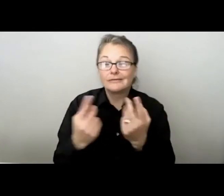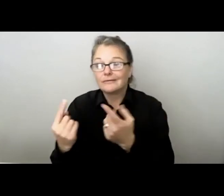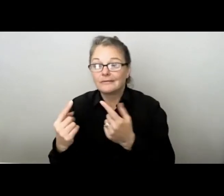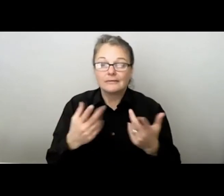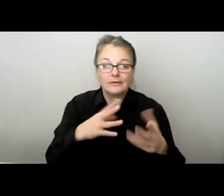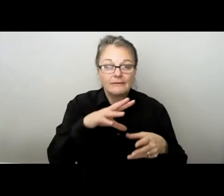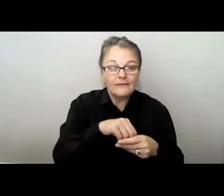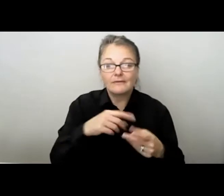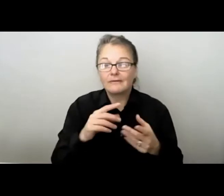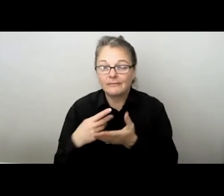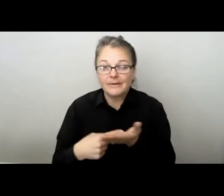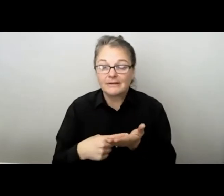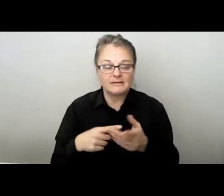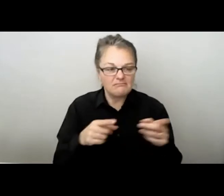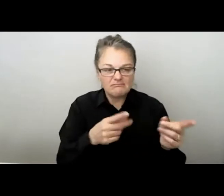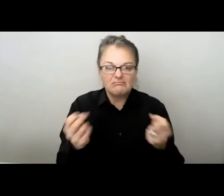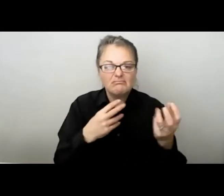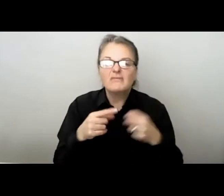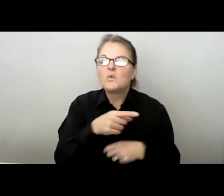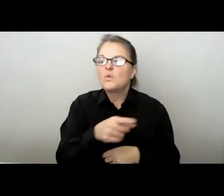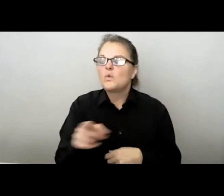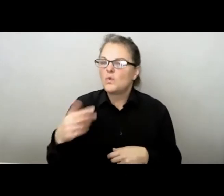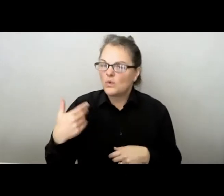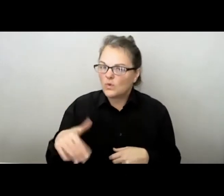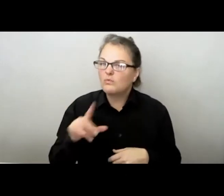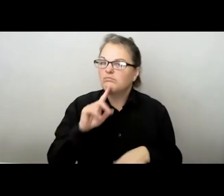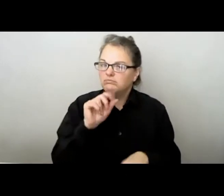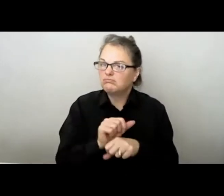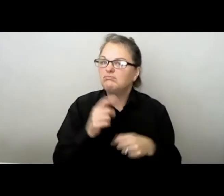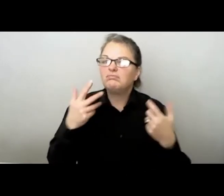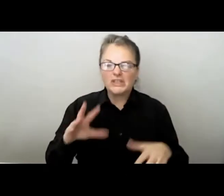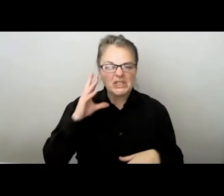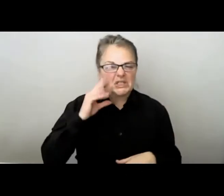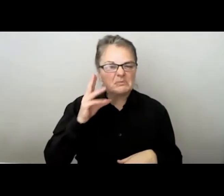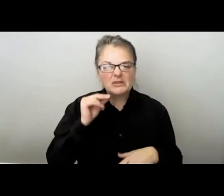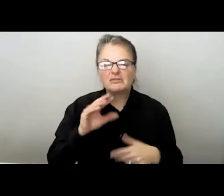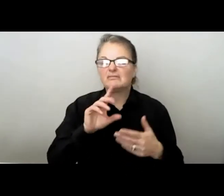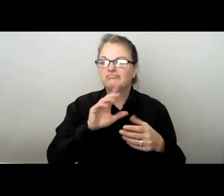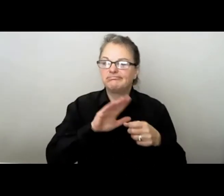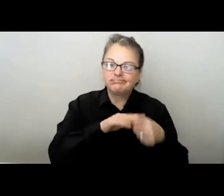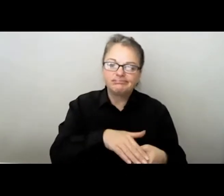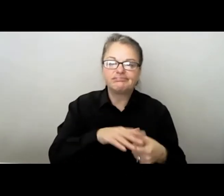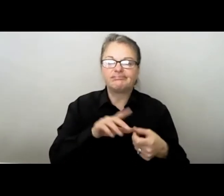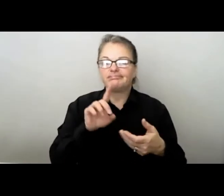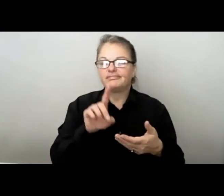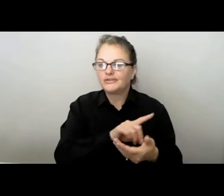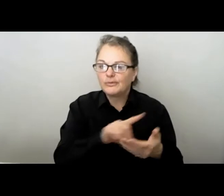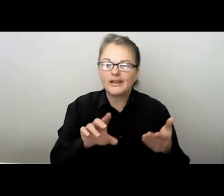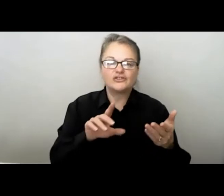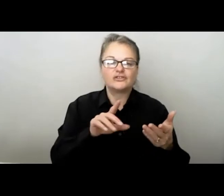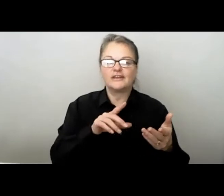WE LEARNED THAT PEOPLE DON'T KNOW WHEN OR HOW TO DISCLOSE THEIR DISABILITY.